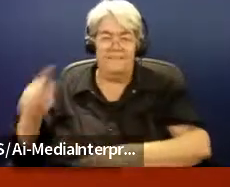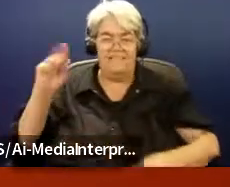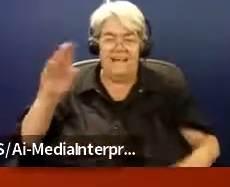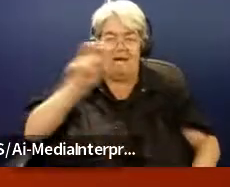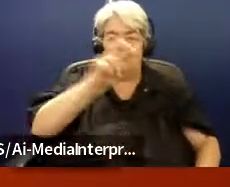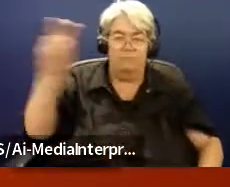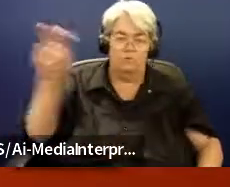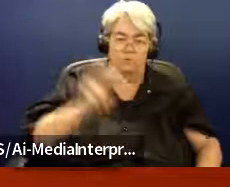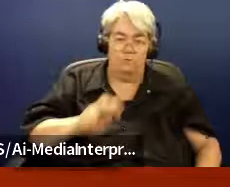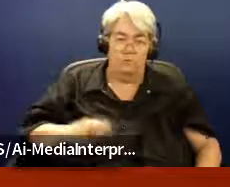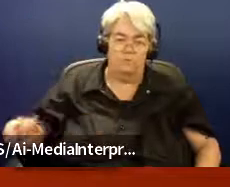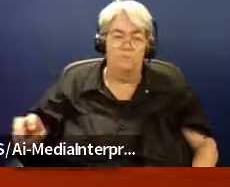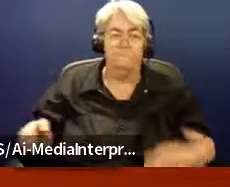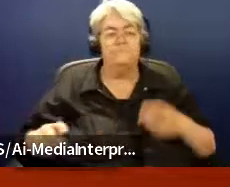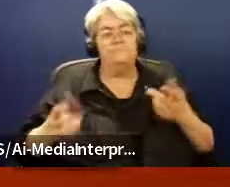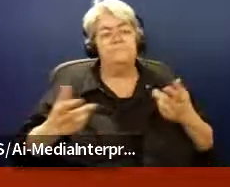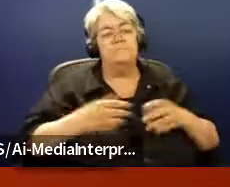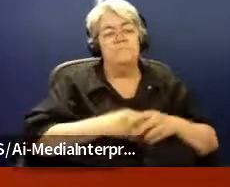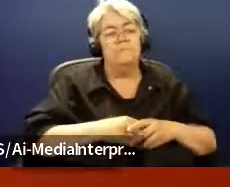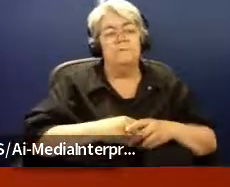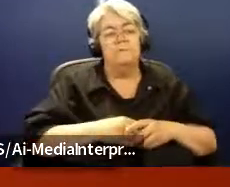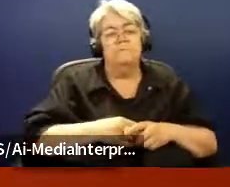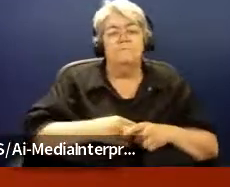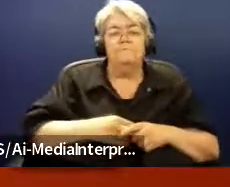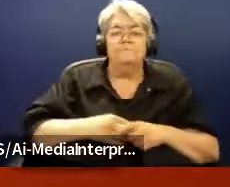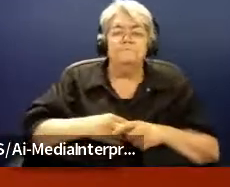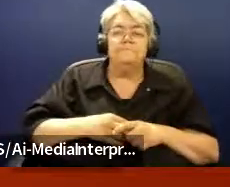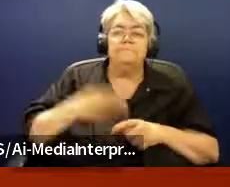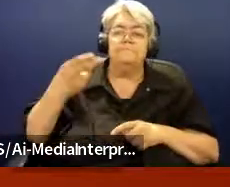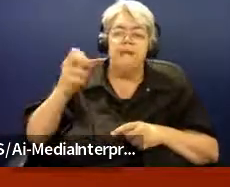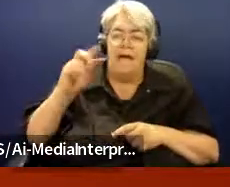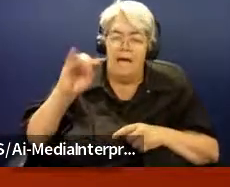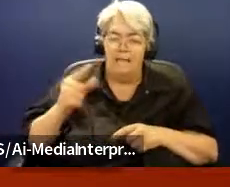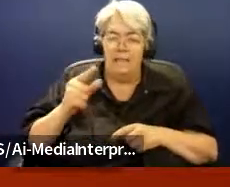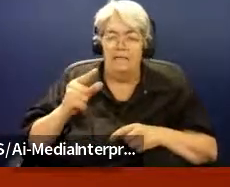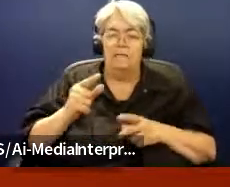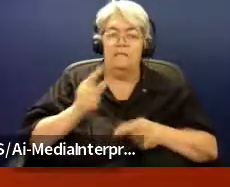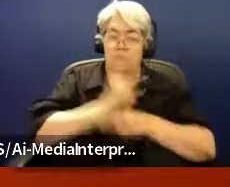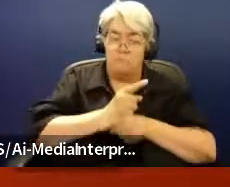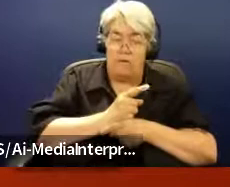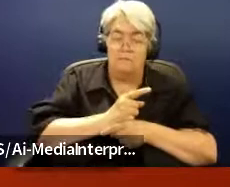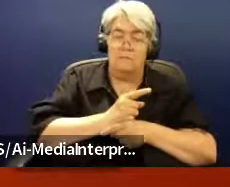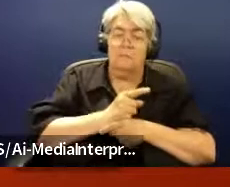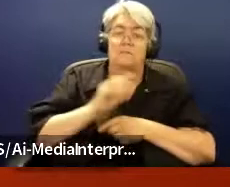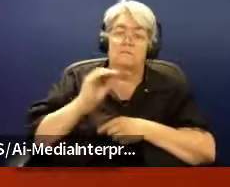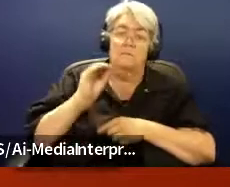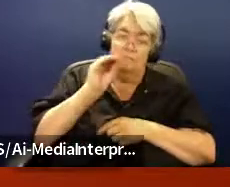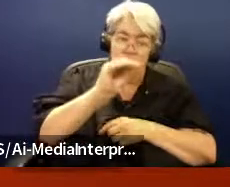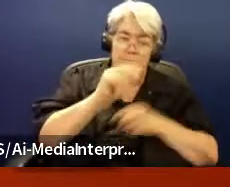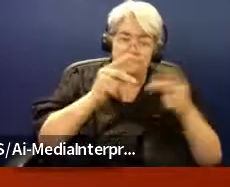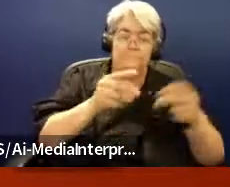Headings and landmarks. We've already touched on this quite a bit so making sure that a heading structure is coded